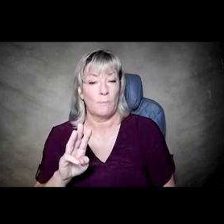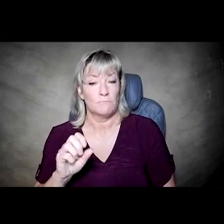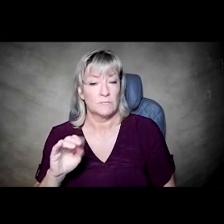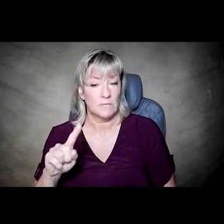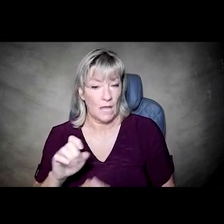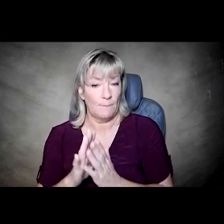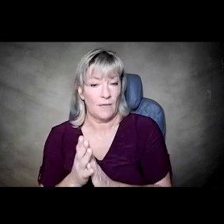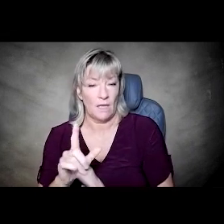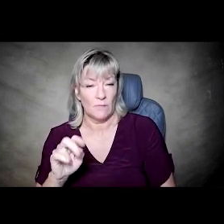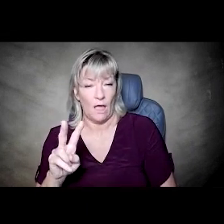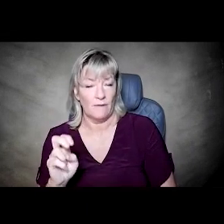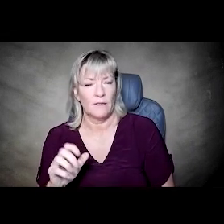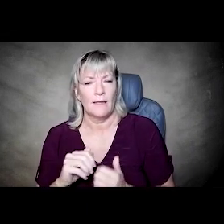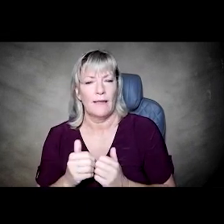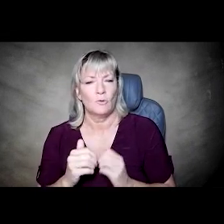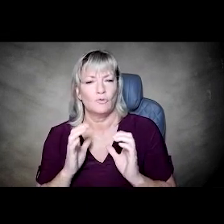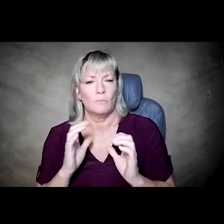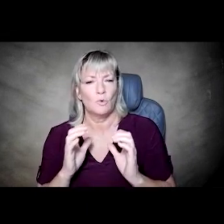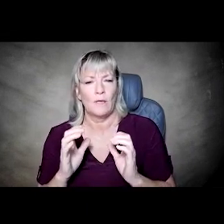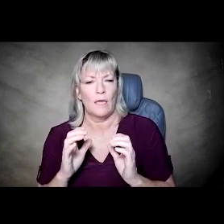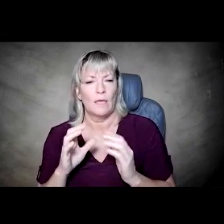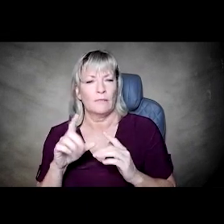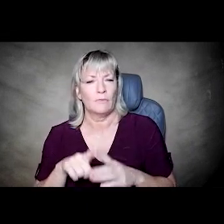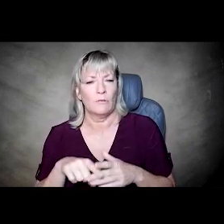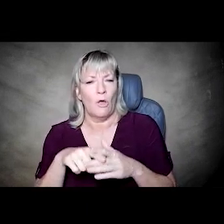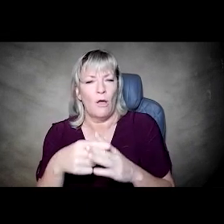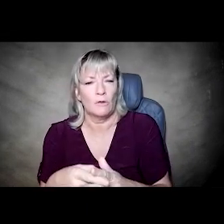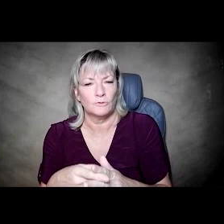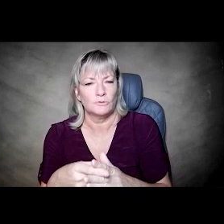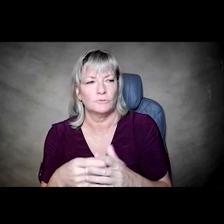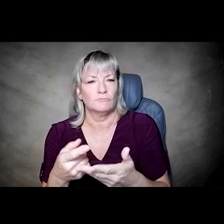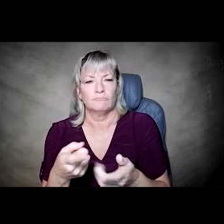how did you communicate its launch with your audiences?